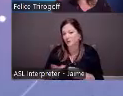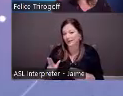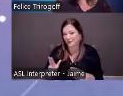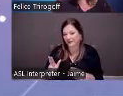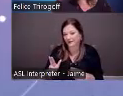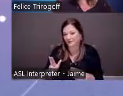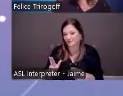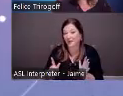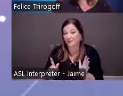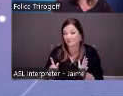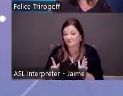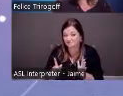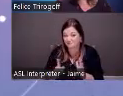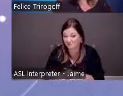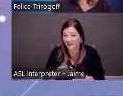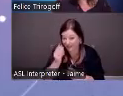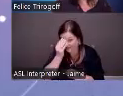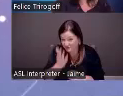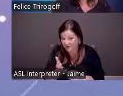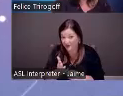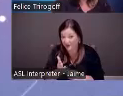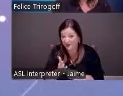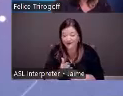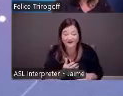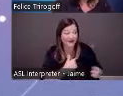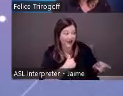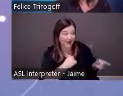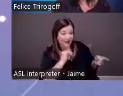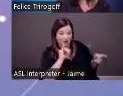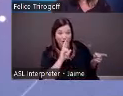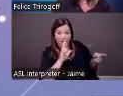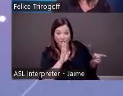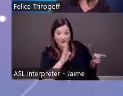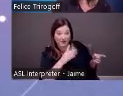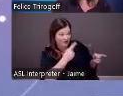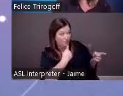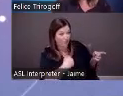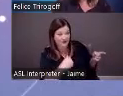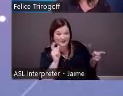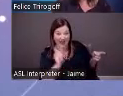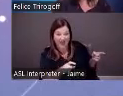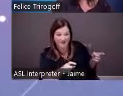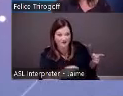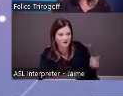It was a pain in the butt when we heard from our IRB that we had to do this. It was like, oh my God.